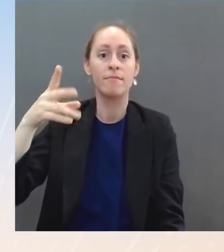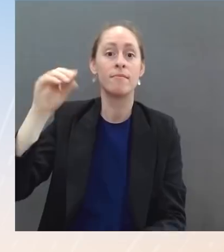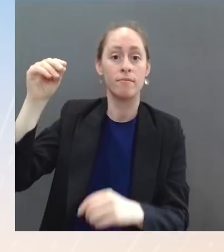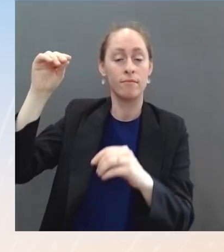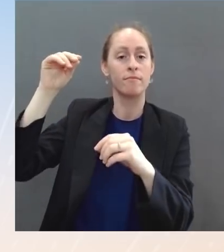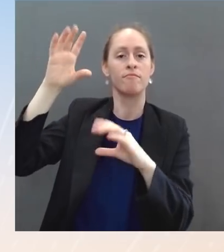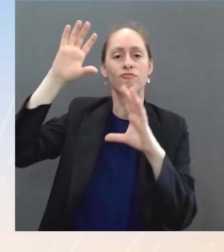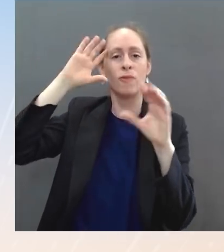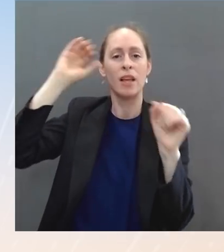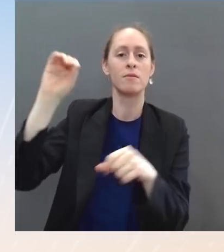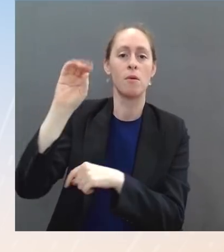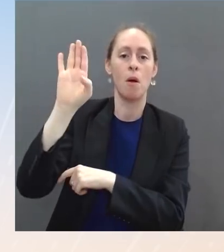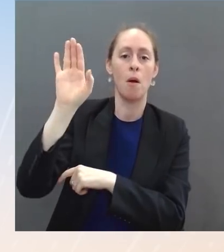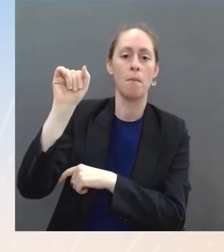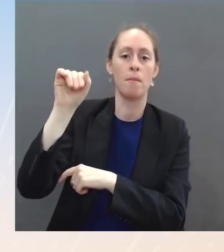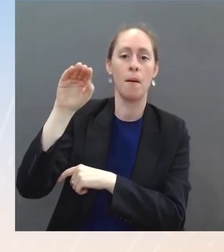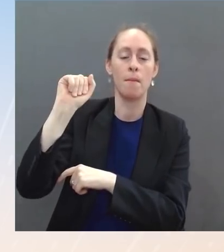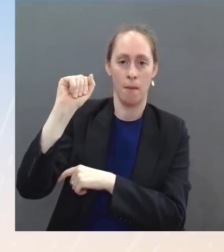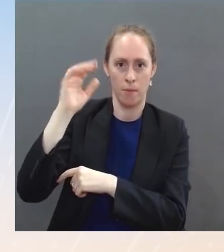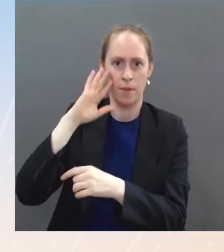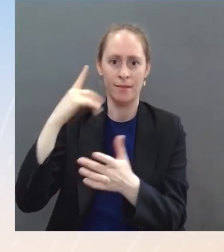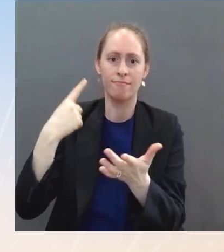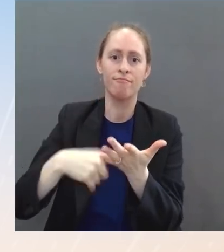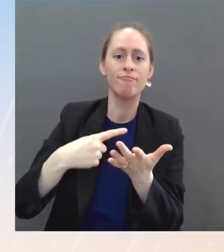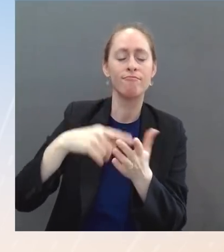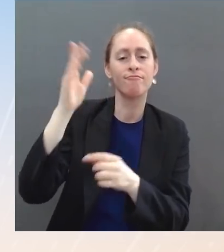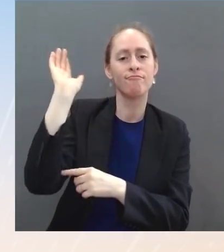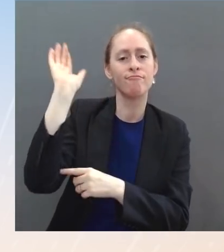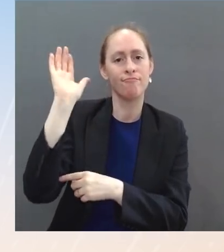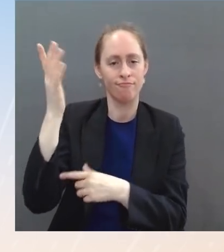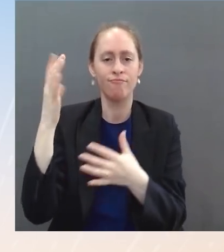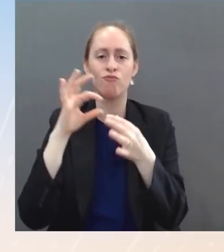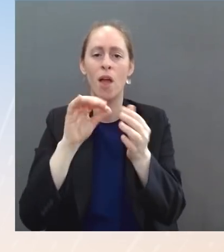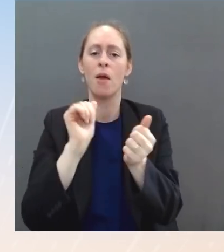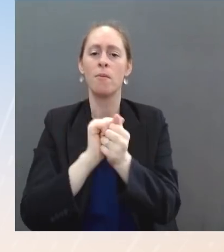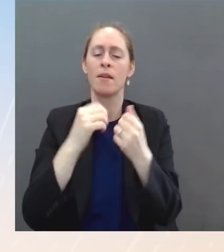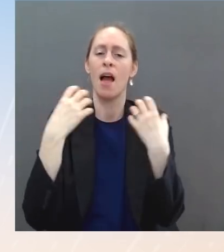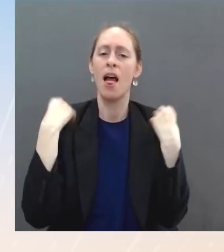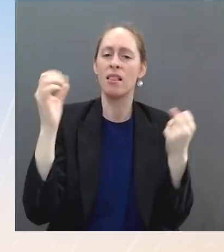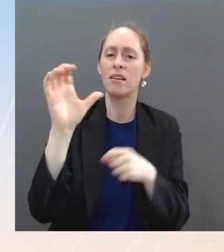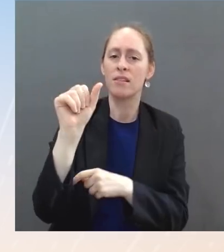continues to lower healthcare costs for American families. This will be the first time former President